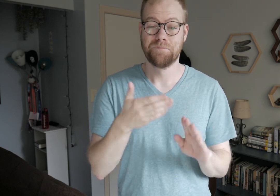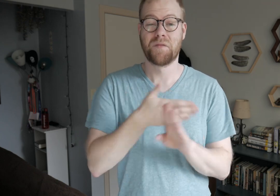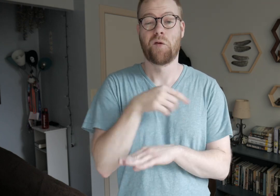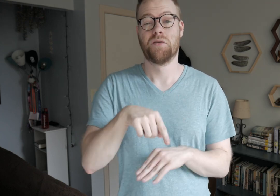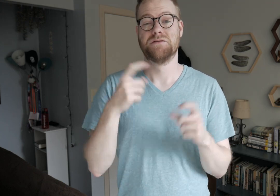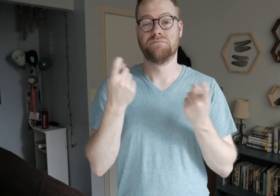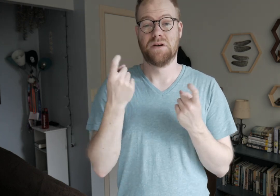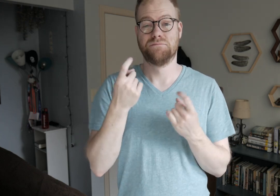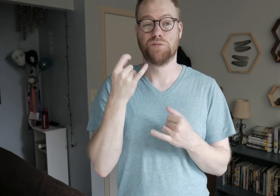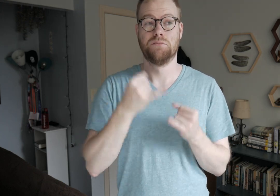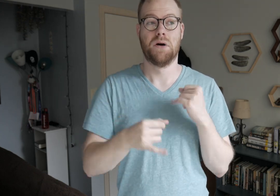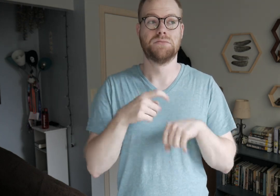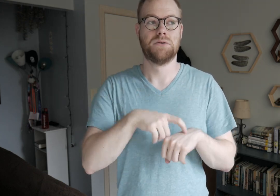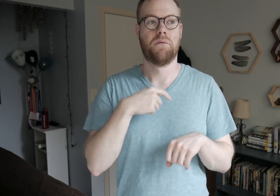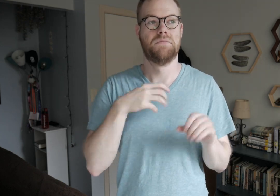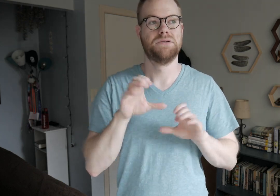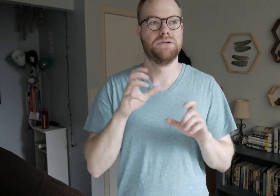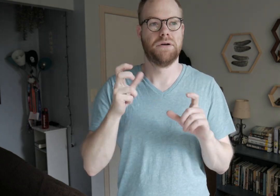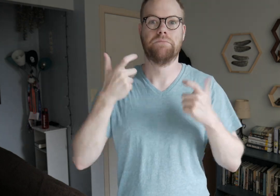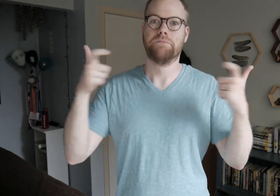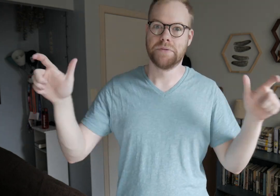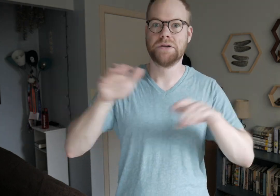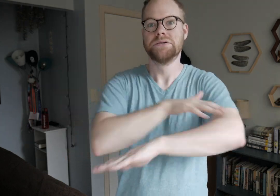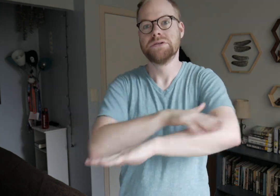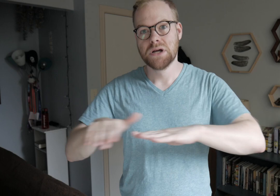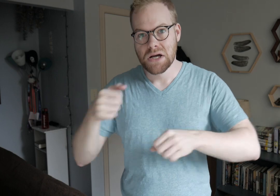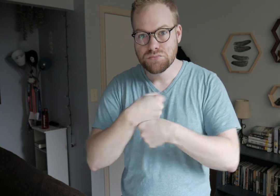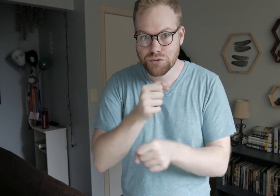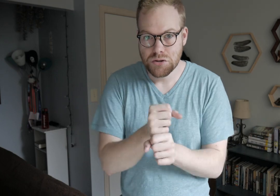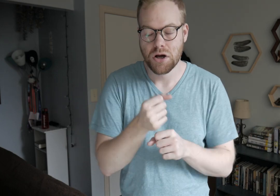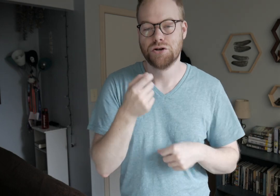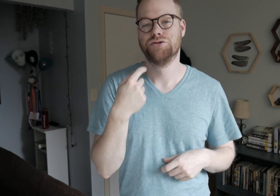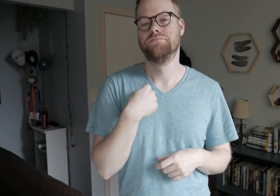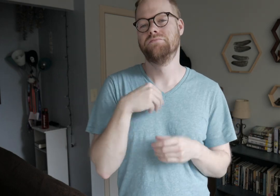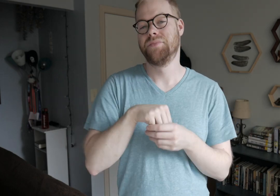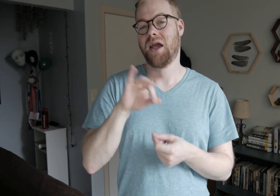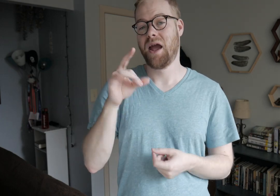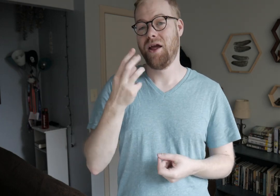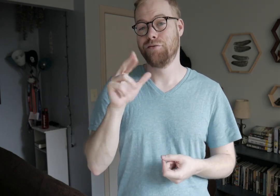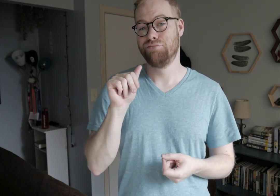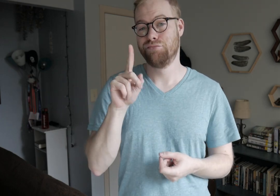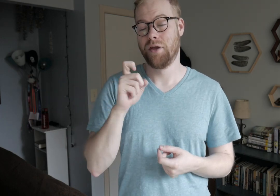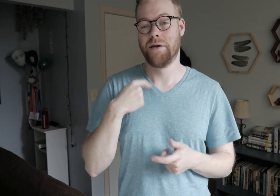Before this festival, the last time I did a big stage production, I was in eighth grade,